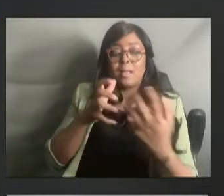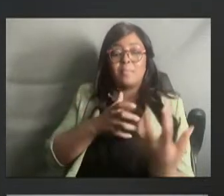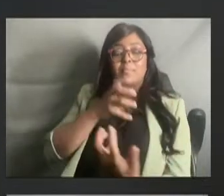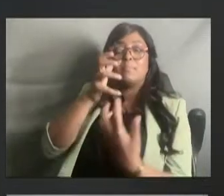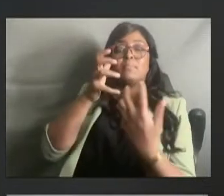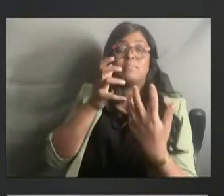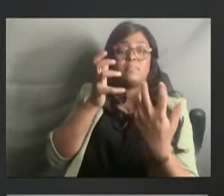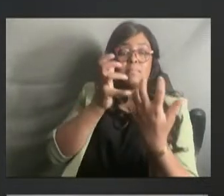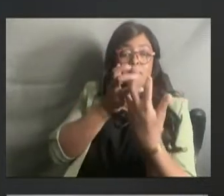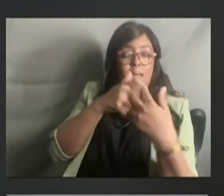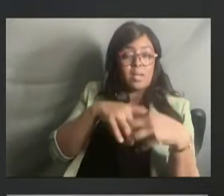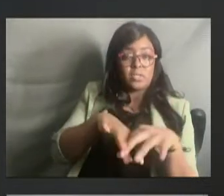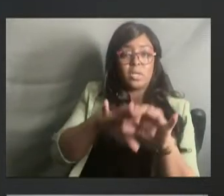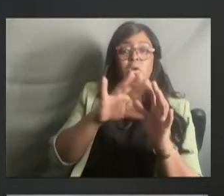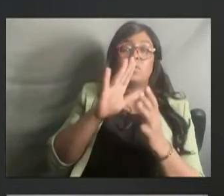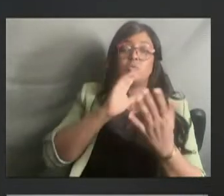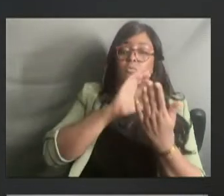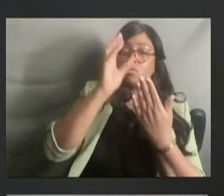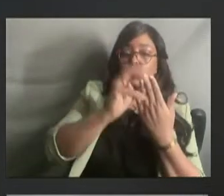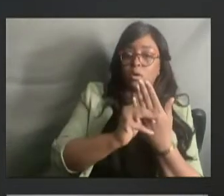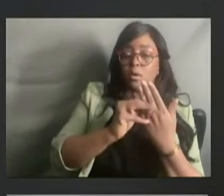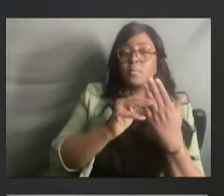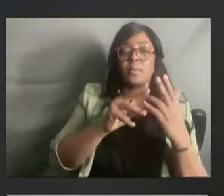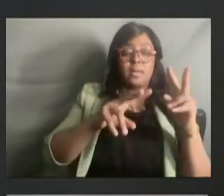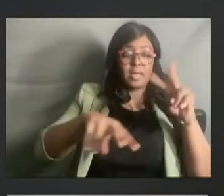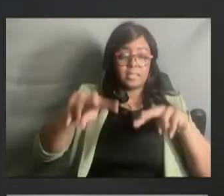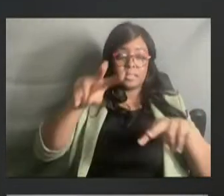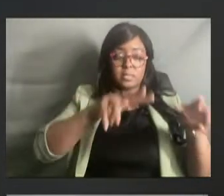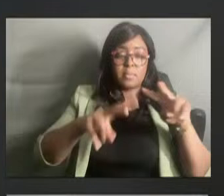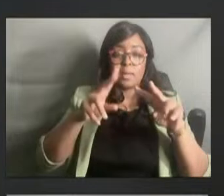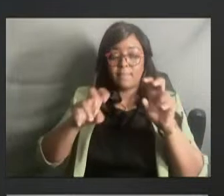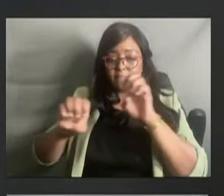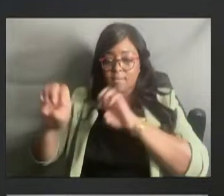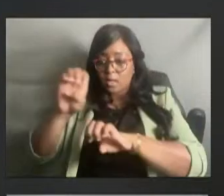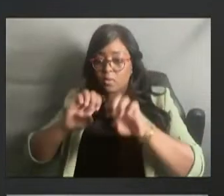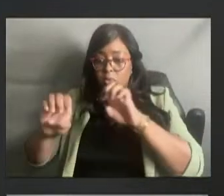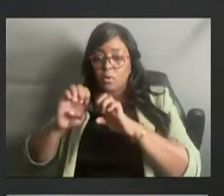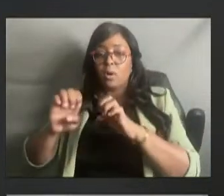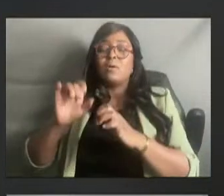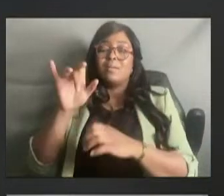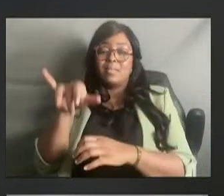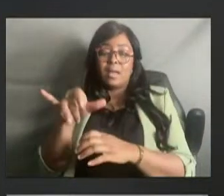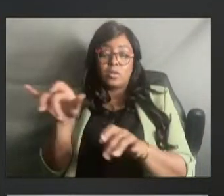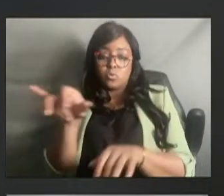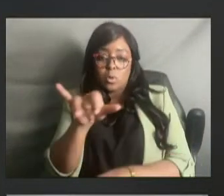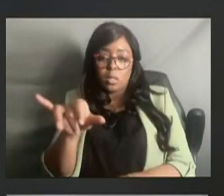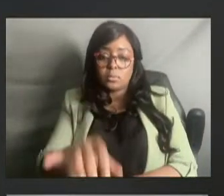structures that that support that. Aligning our curriculum assessment, instruction,